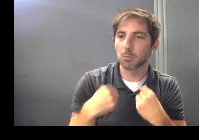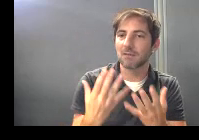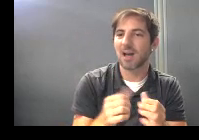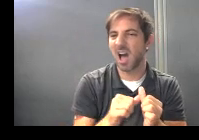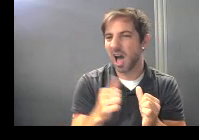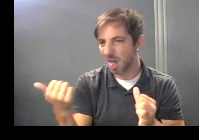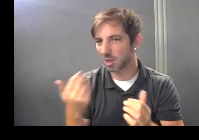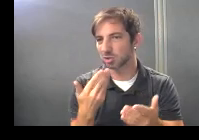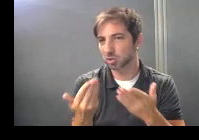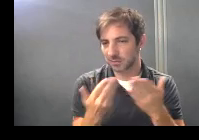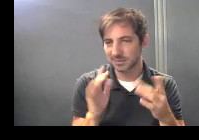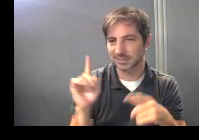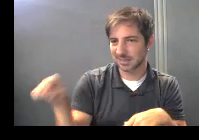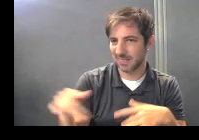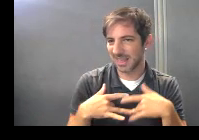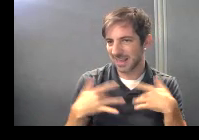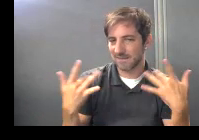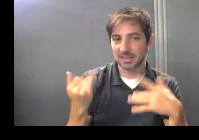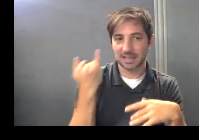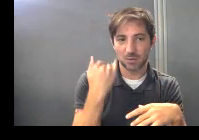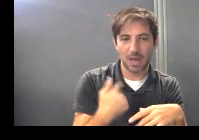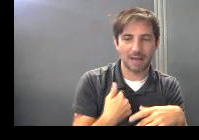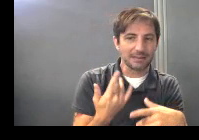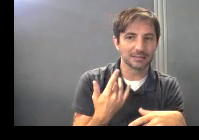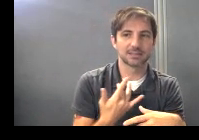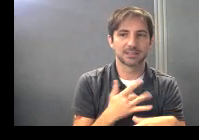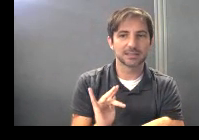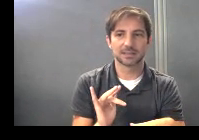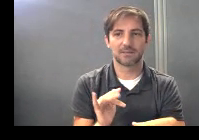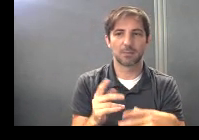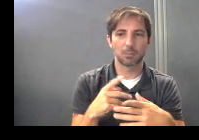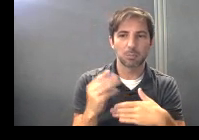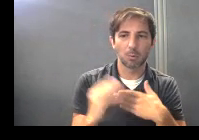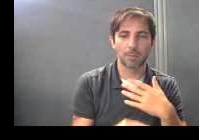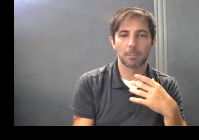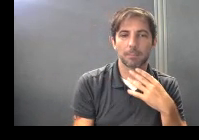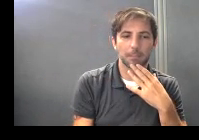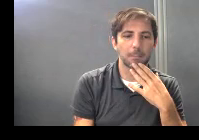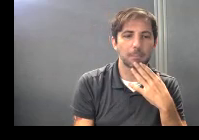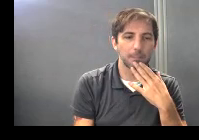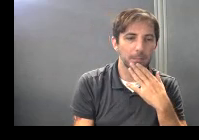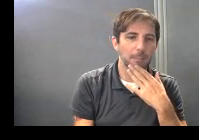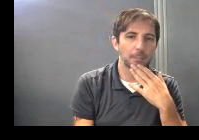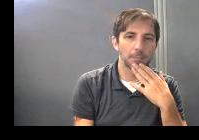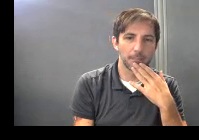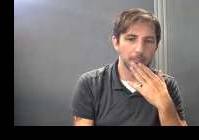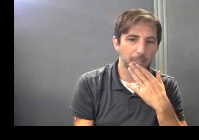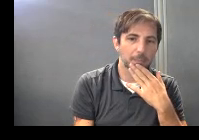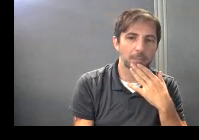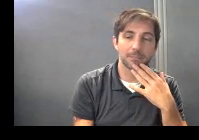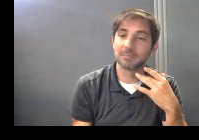EVENT WHEN YOU HAVE SENSORY FRIENDLY PROGRAMMING. I WOULD LIKE IN AN AUDITORIUM, SAY A PLAY